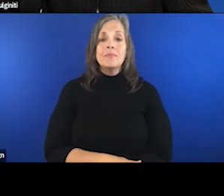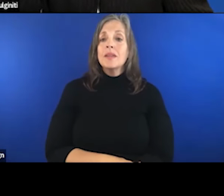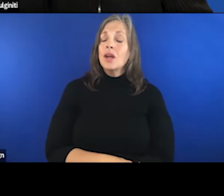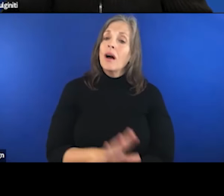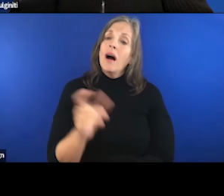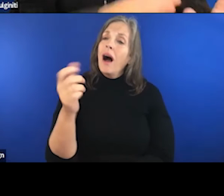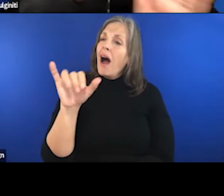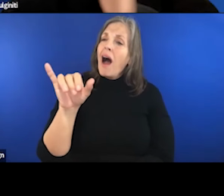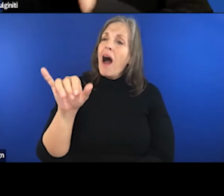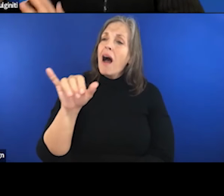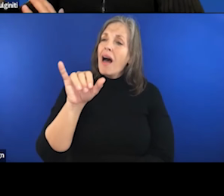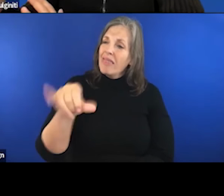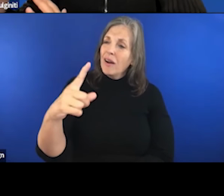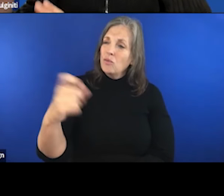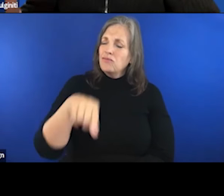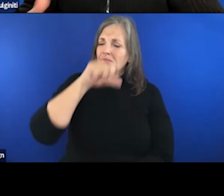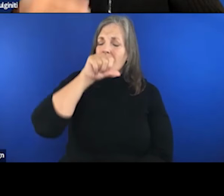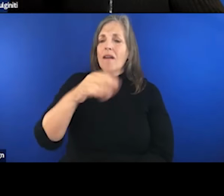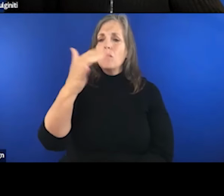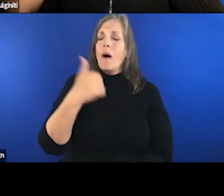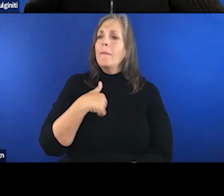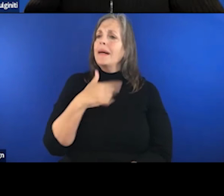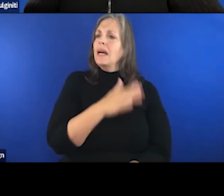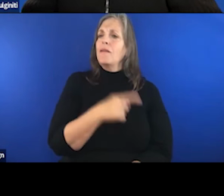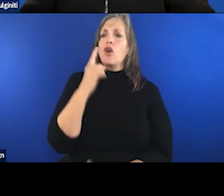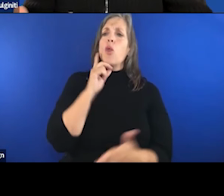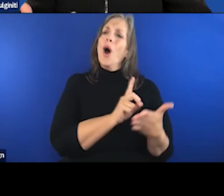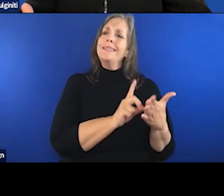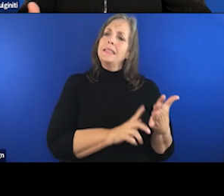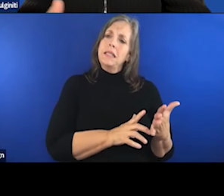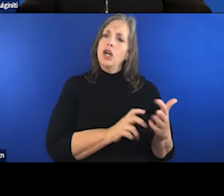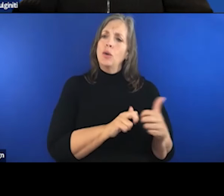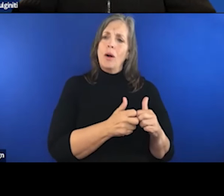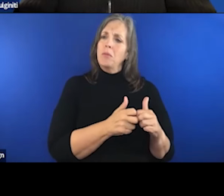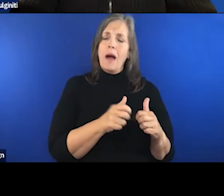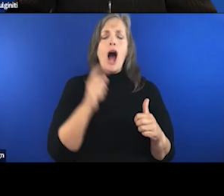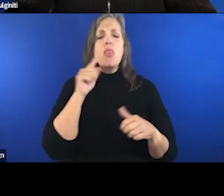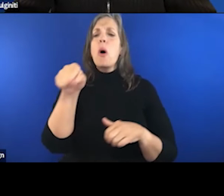i always thought of it as an engineering problem but when I came here and I talked to the the folks